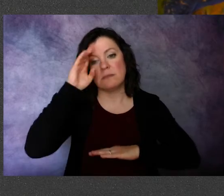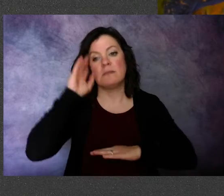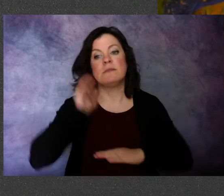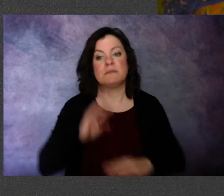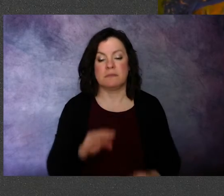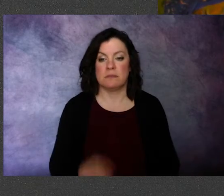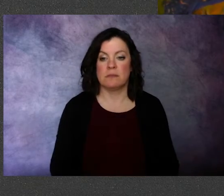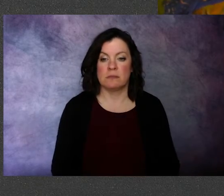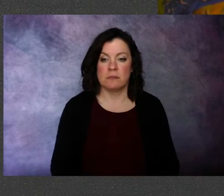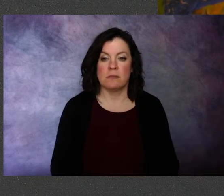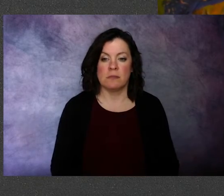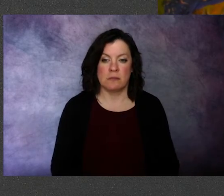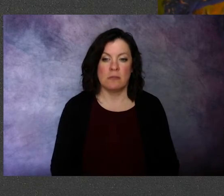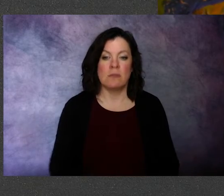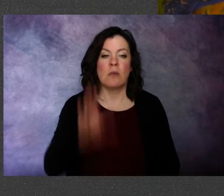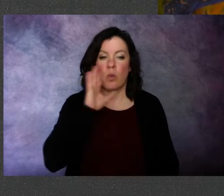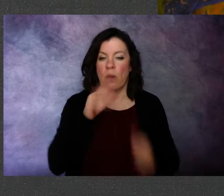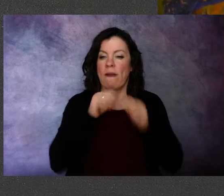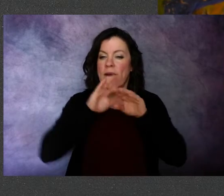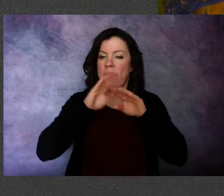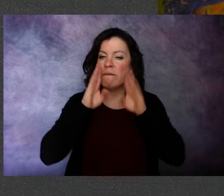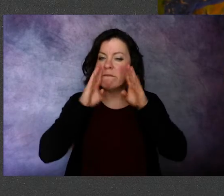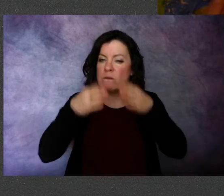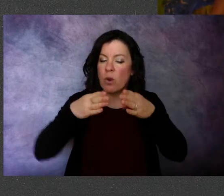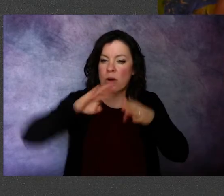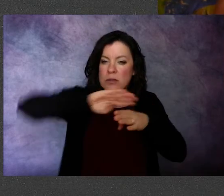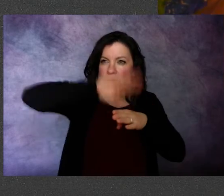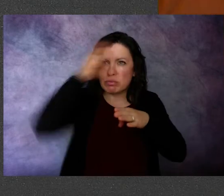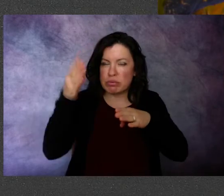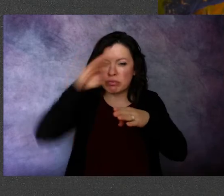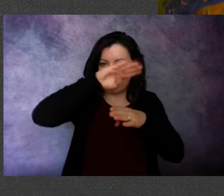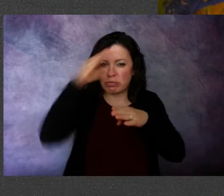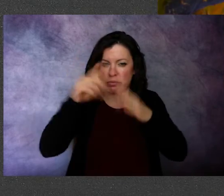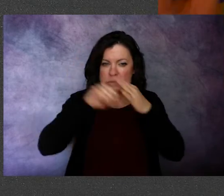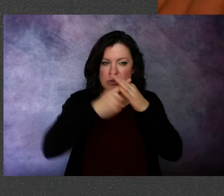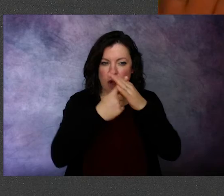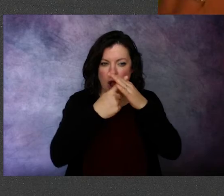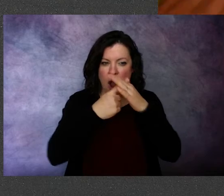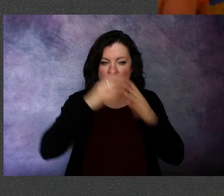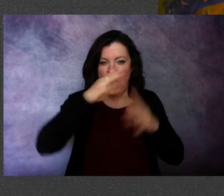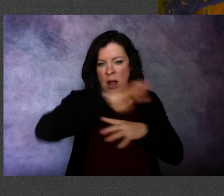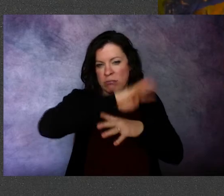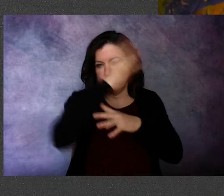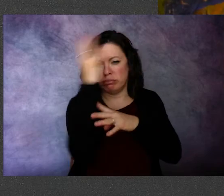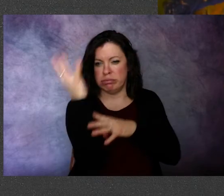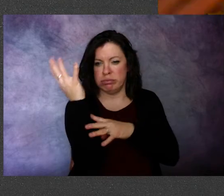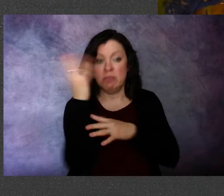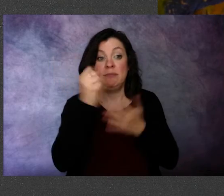We're gonna focus on the top half of our dinosaur. I'm gonna get my glue stick ready,